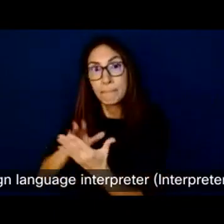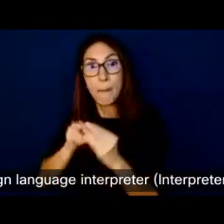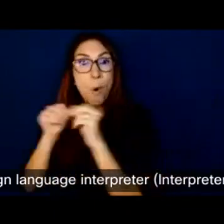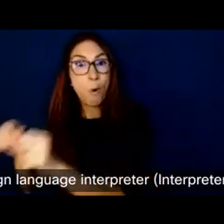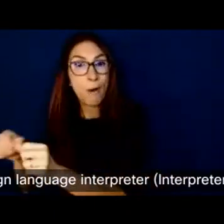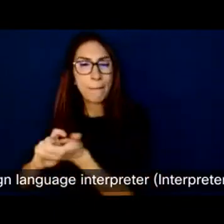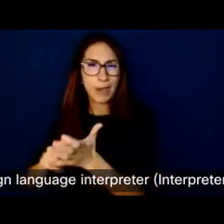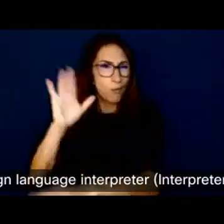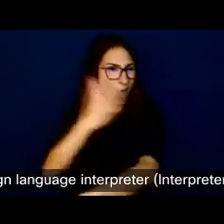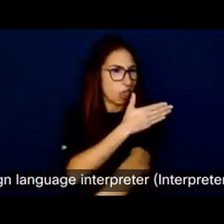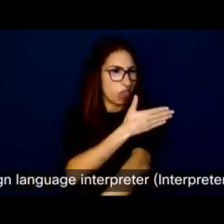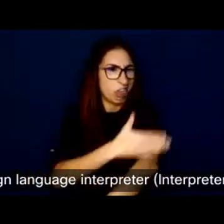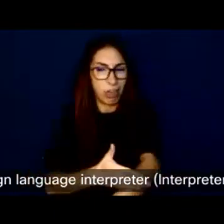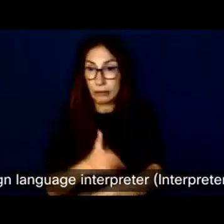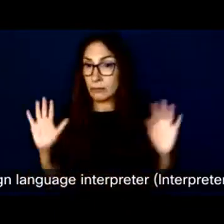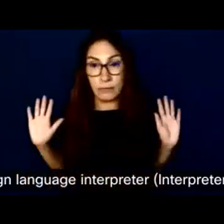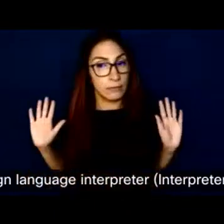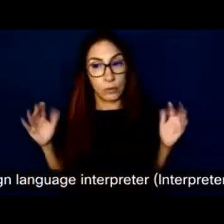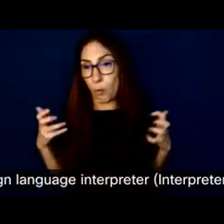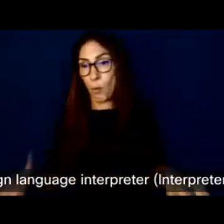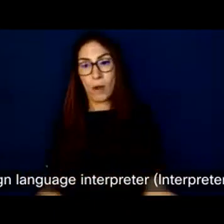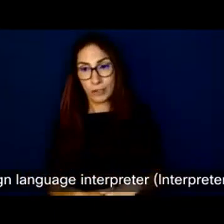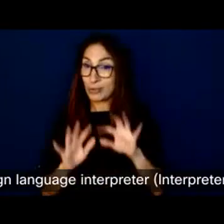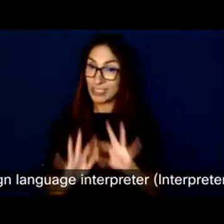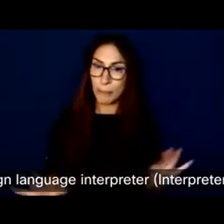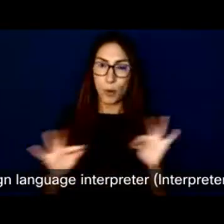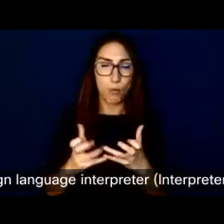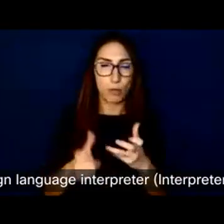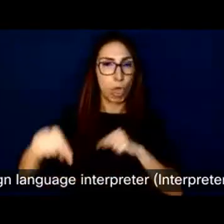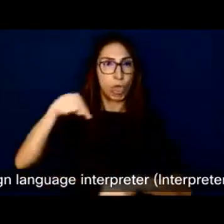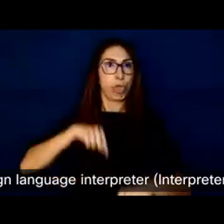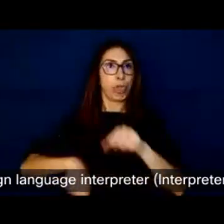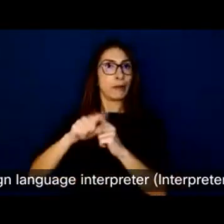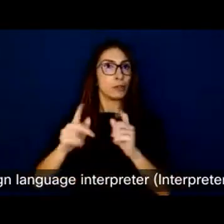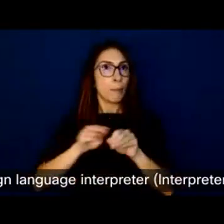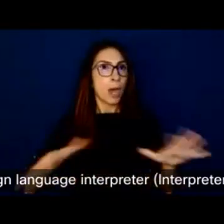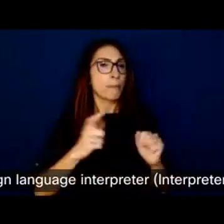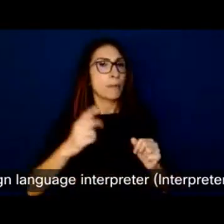have that momentum and so that we don't go back to what it once was and what we once knew.